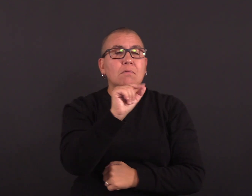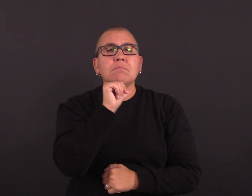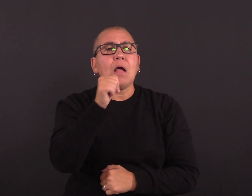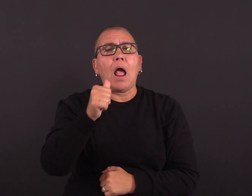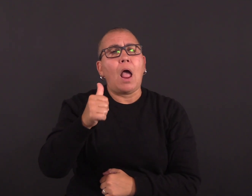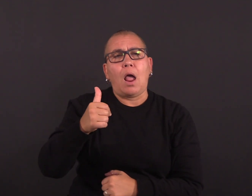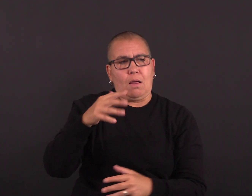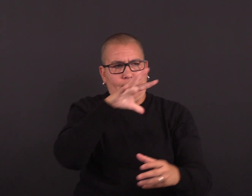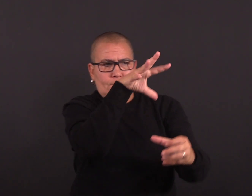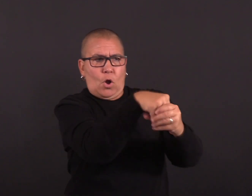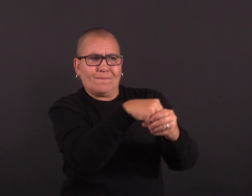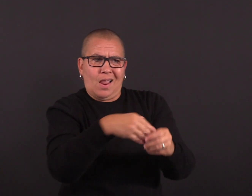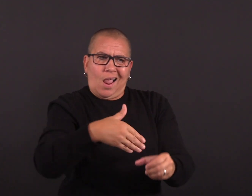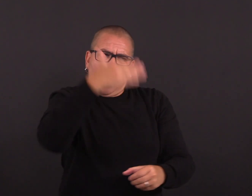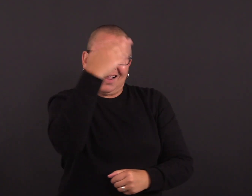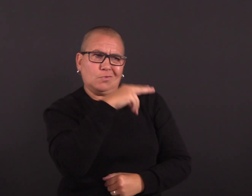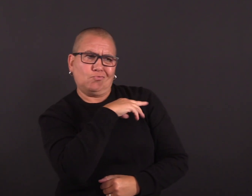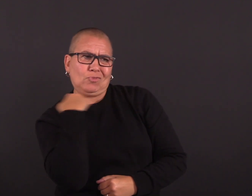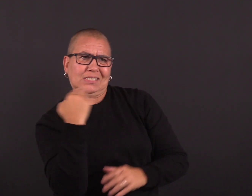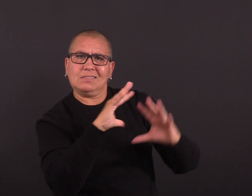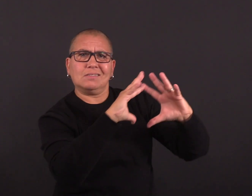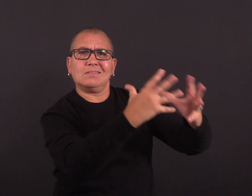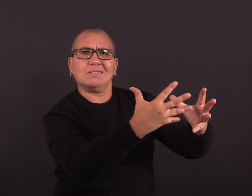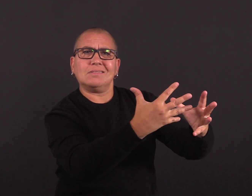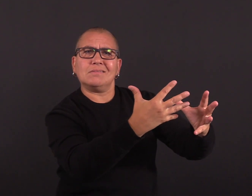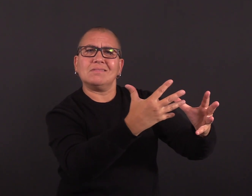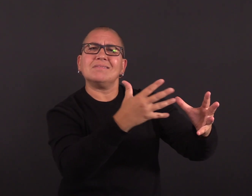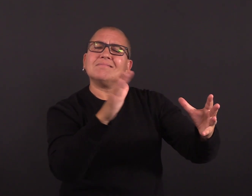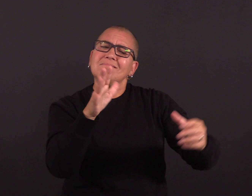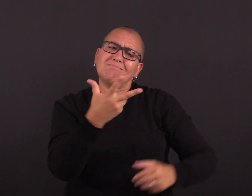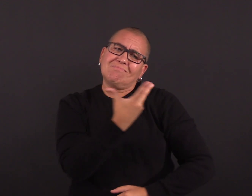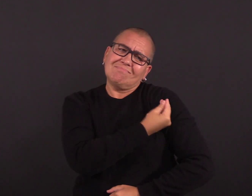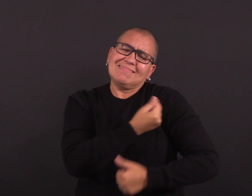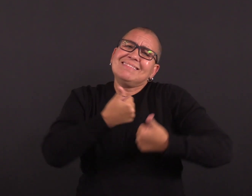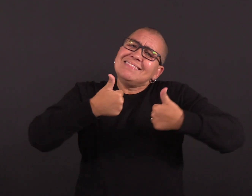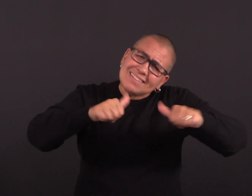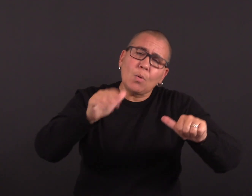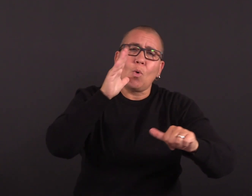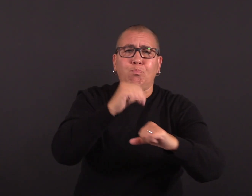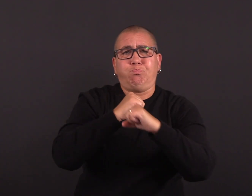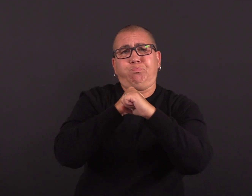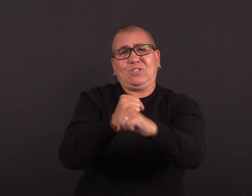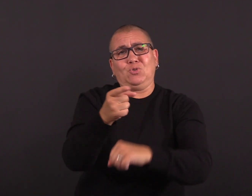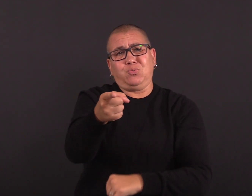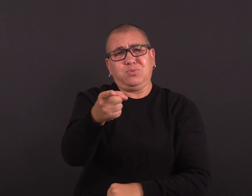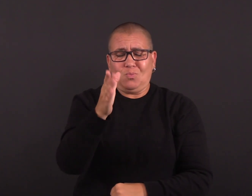COVID caused only 2% of U.S. pediatric hospitalizations earlier this summer,